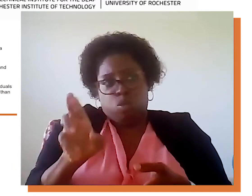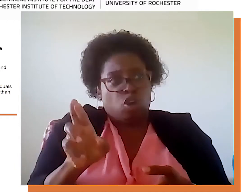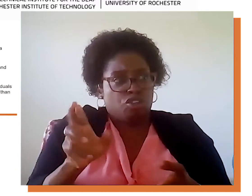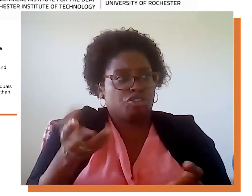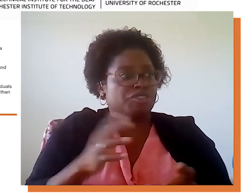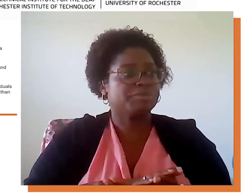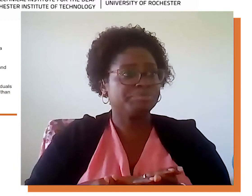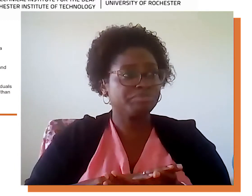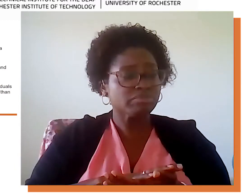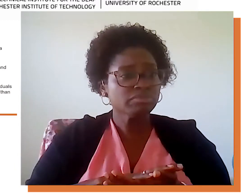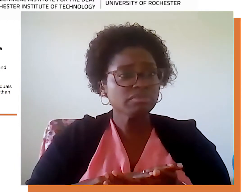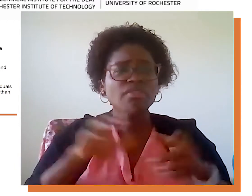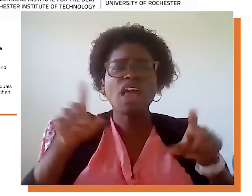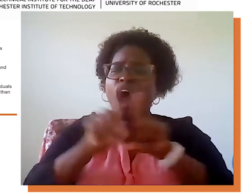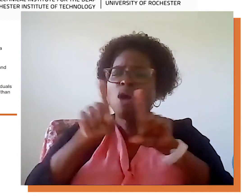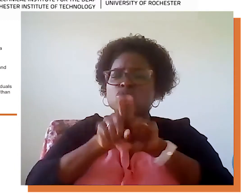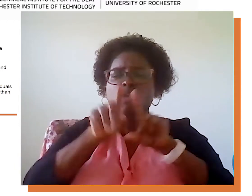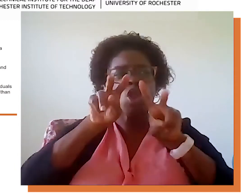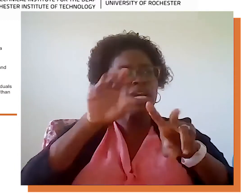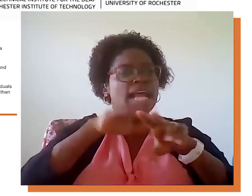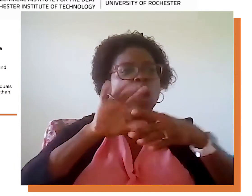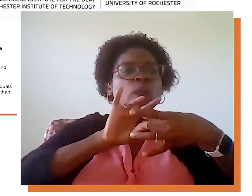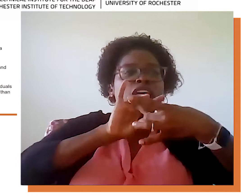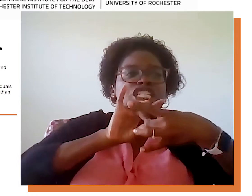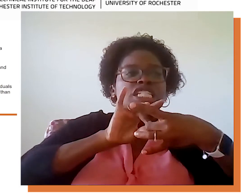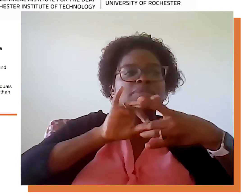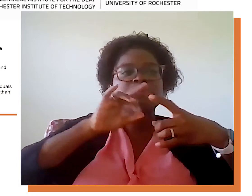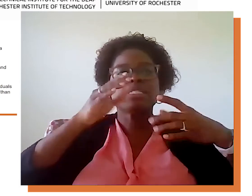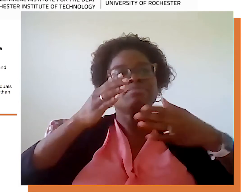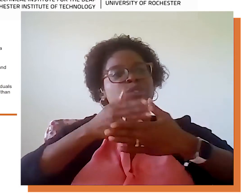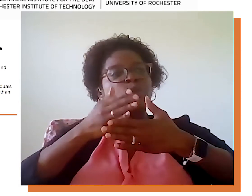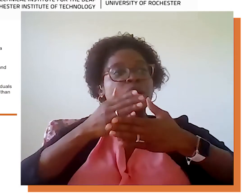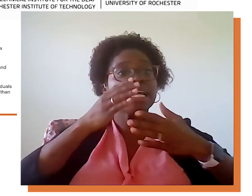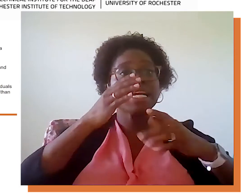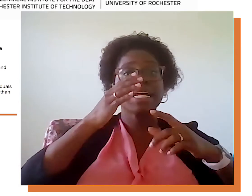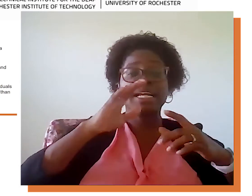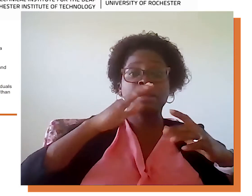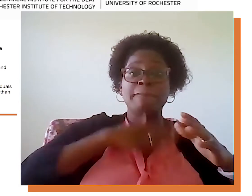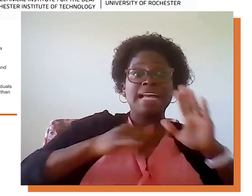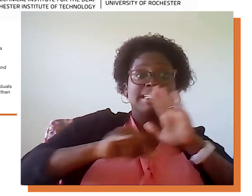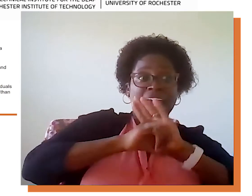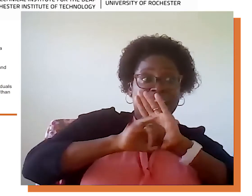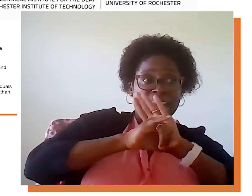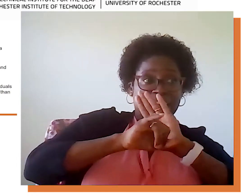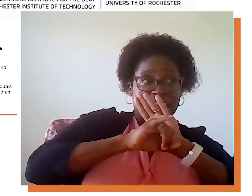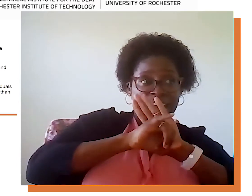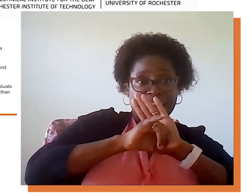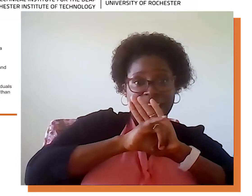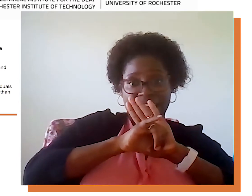Many of them weren't important, but a few of them were. I also looked at relationships between identity.